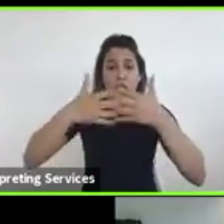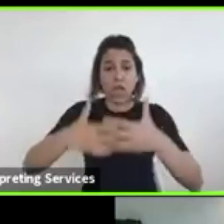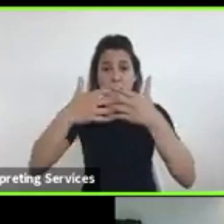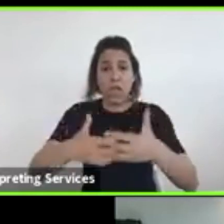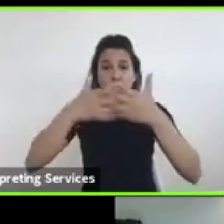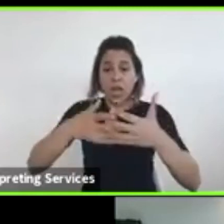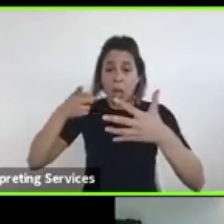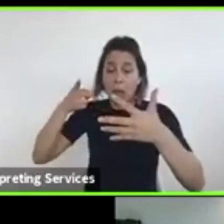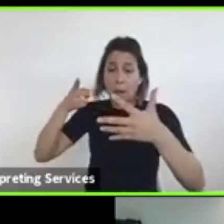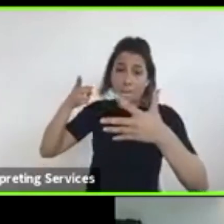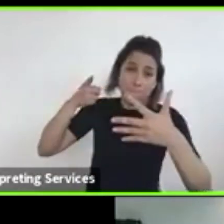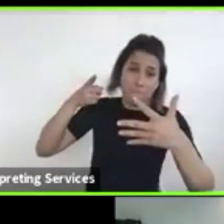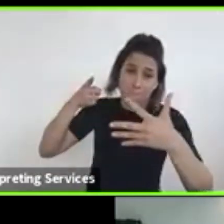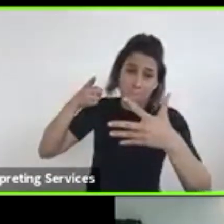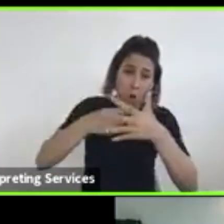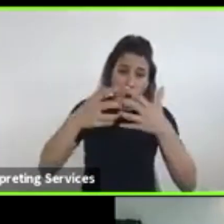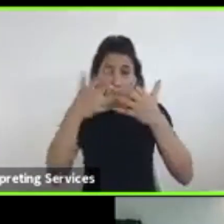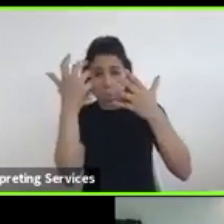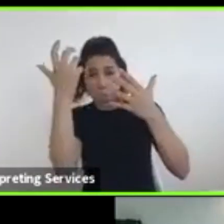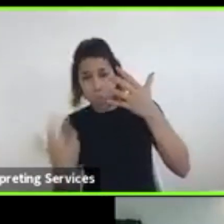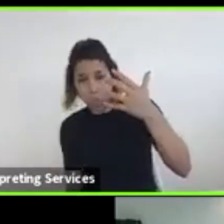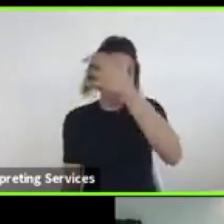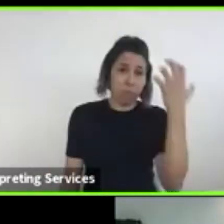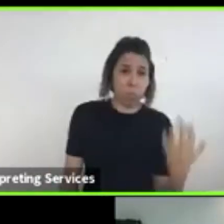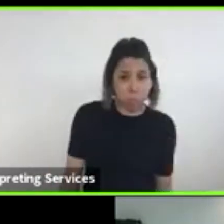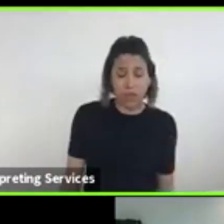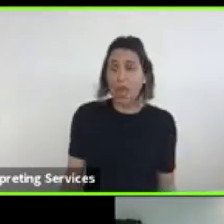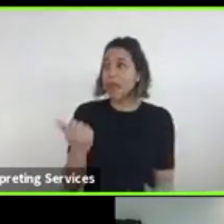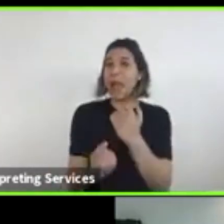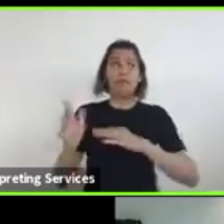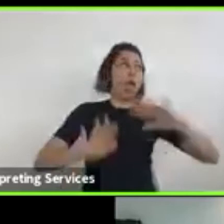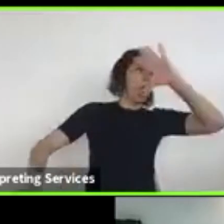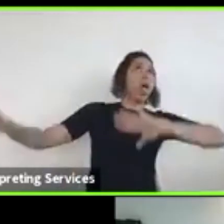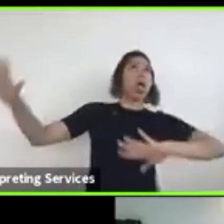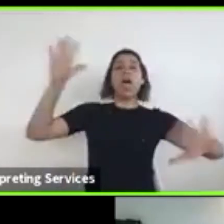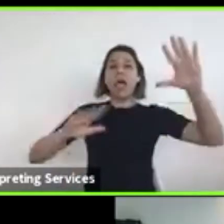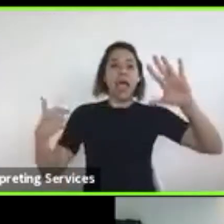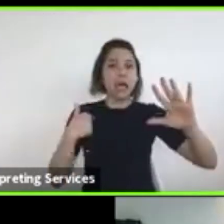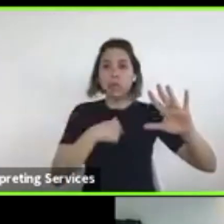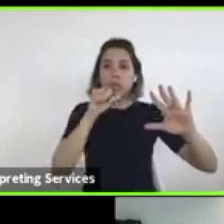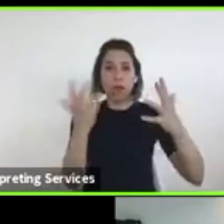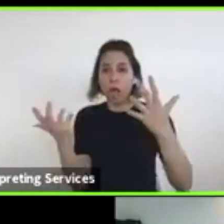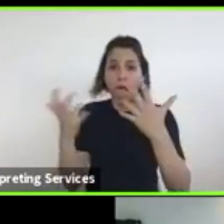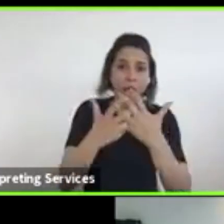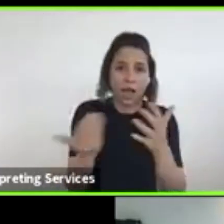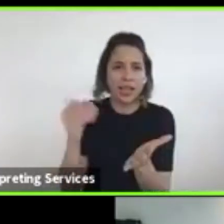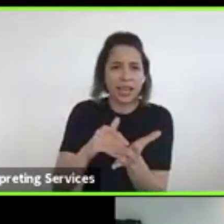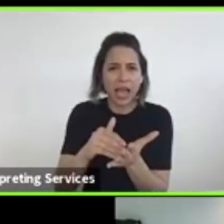AND, LIKE, HAVE EVERYONE FALL OFF? AND THEN, WE JUST DON'T GET ON THE BIKE AGAIN, LIKE, WHAT DO YOU DO, RIGHT? AND HOW DO YOU DO IT, WHILE YOU'RE